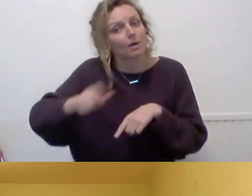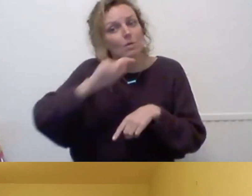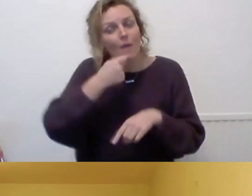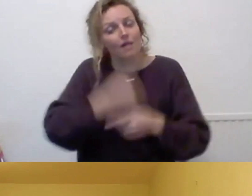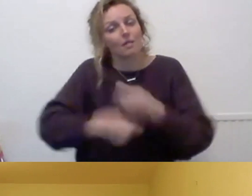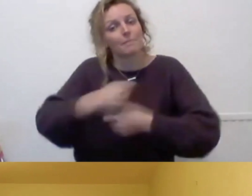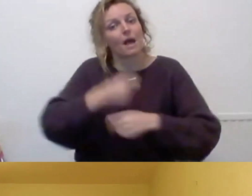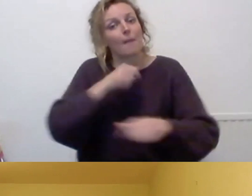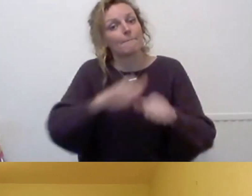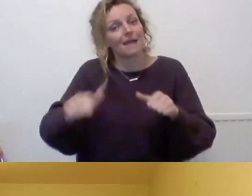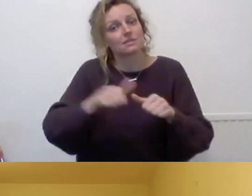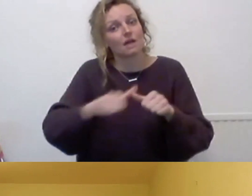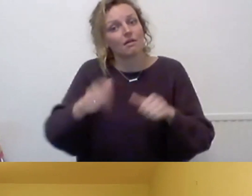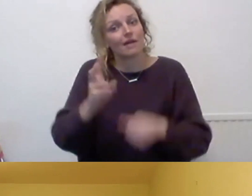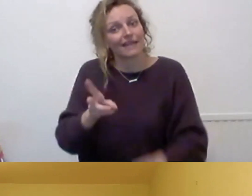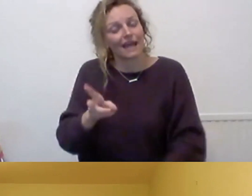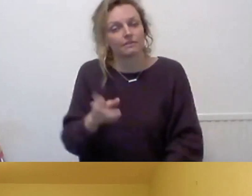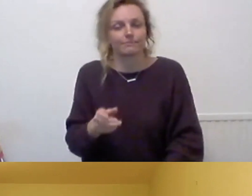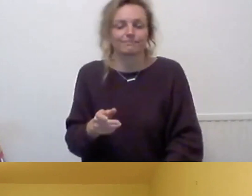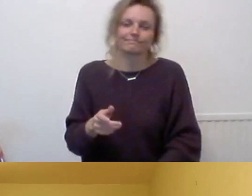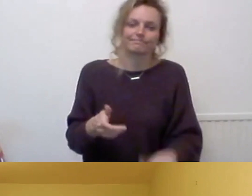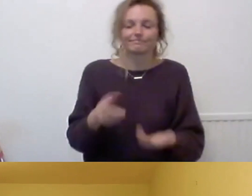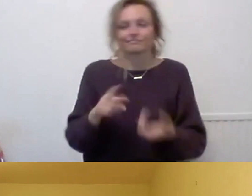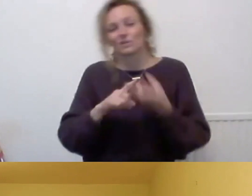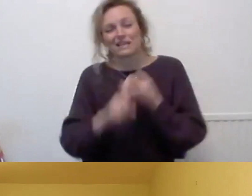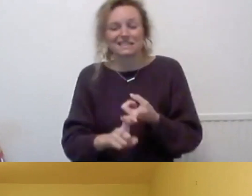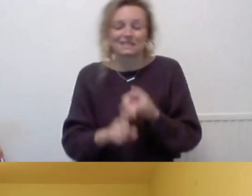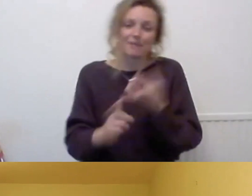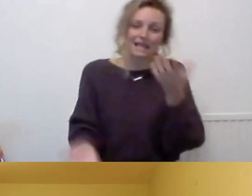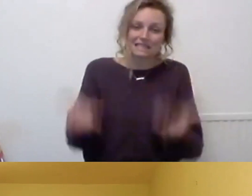if you have a high index of suspicion, if a general practice has a high index of suspicion,